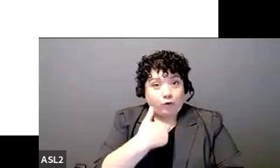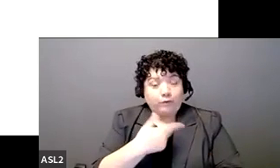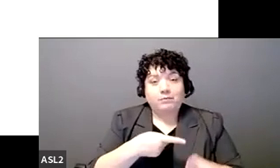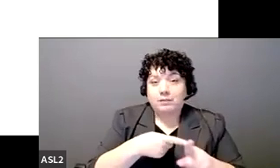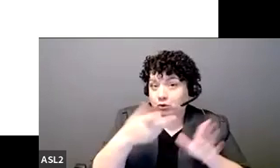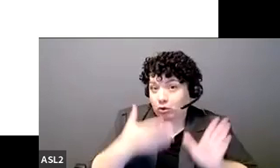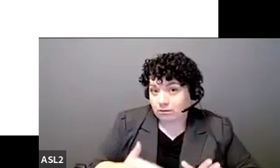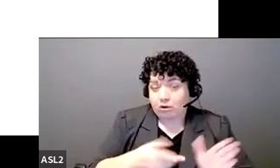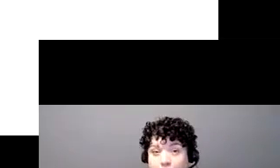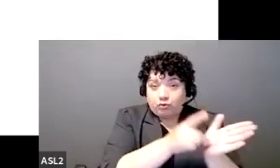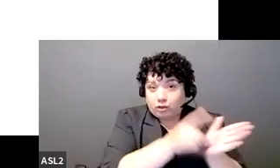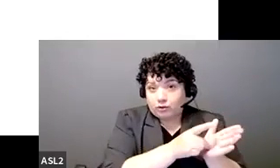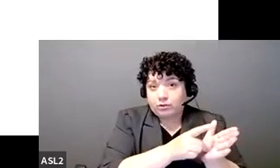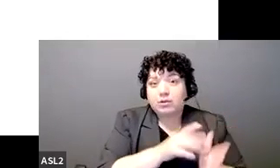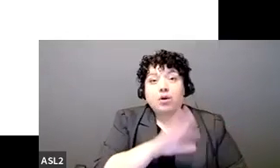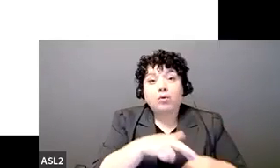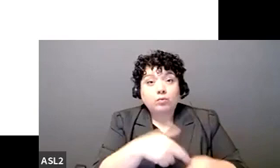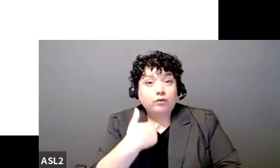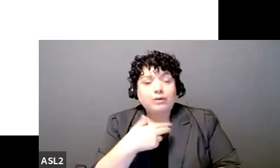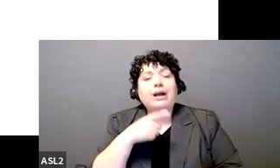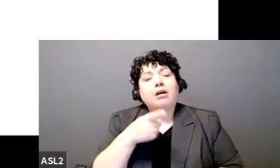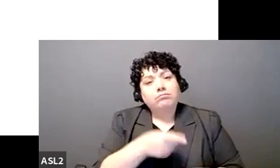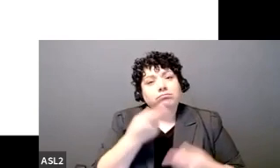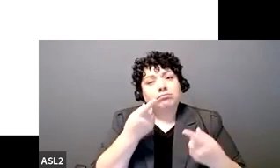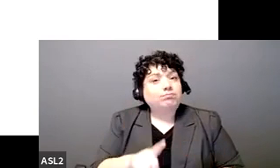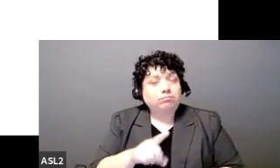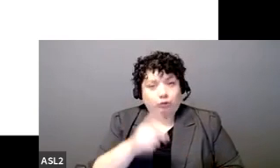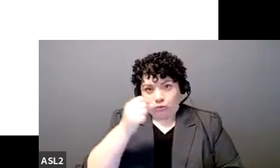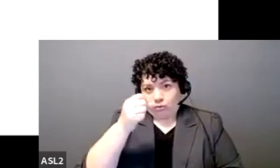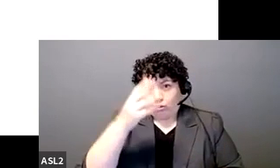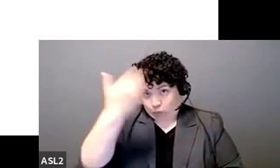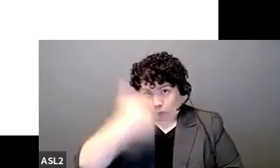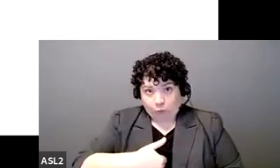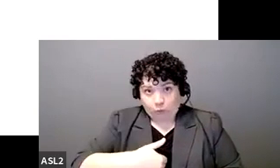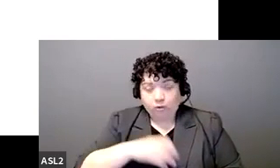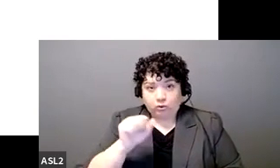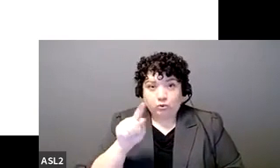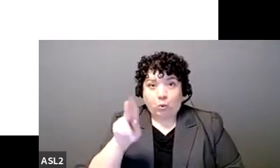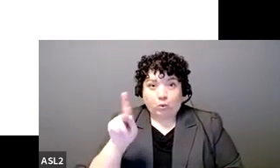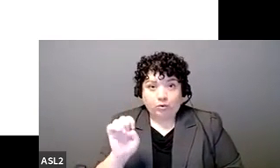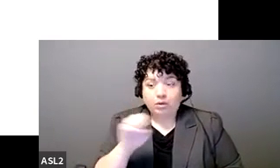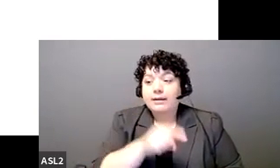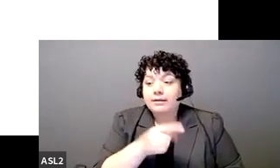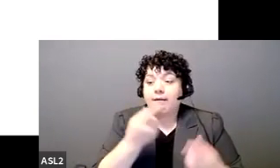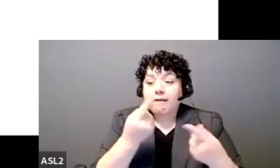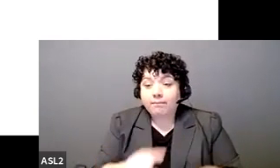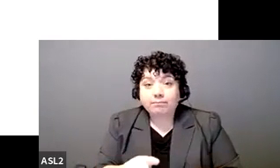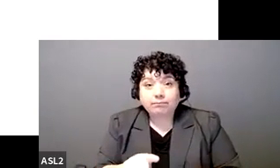she was middle-aged and she had a stroke and what happened was she had the stroke but after about